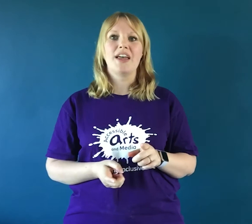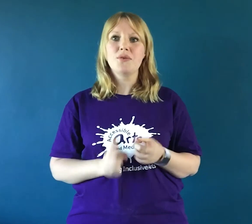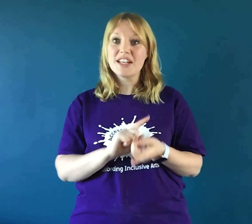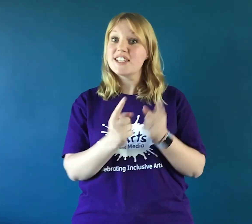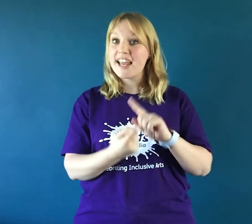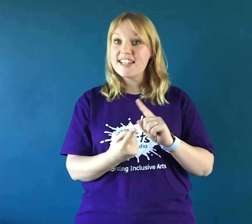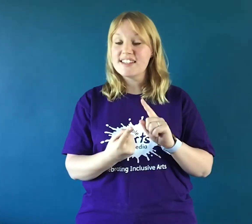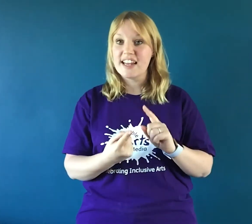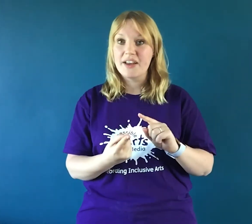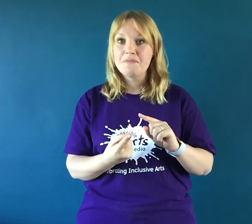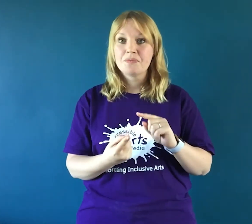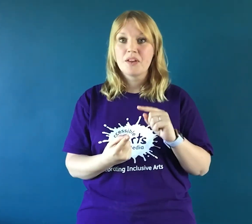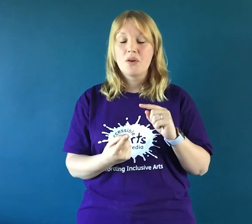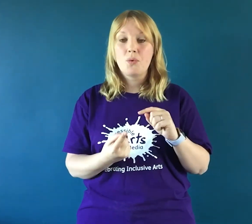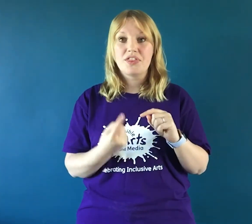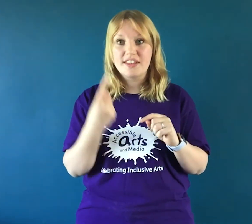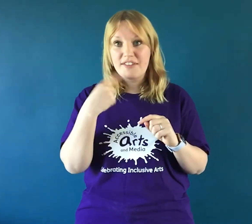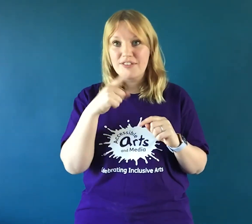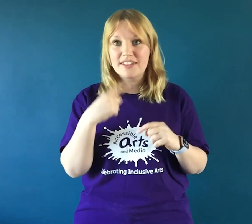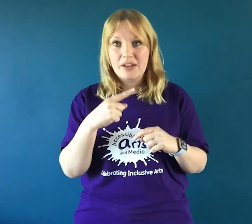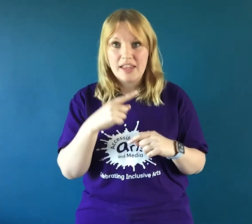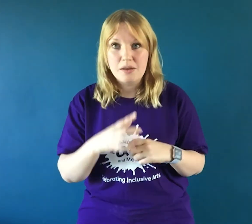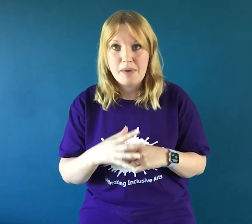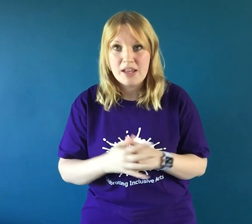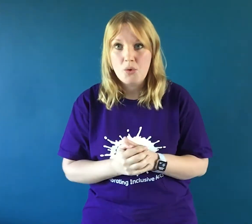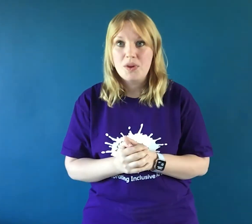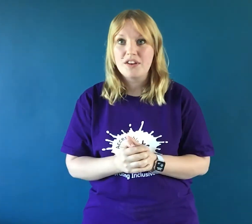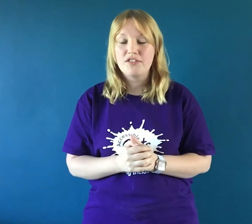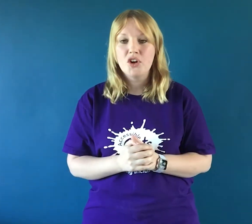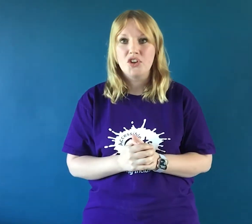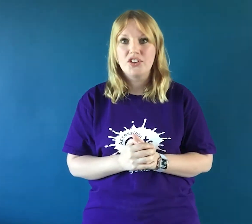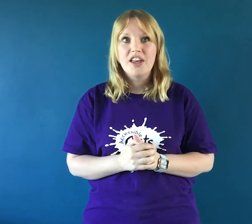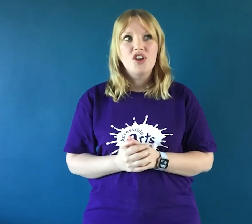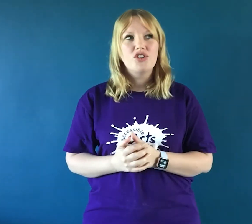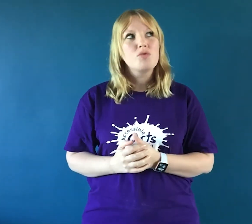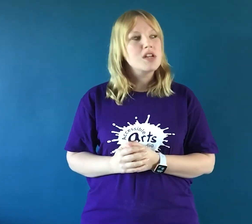that, you can change it with the different sound that you make with your voice. So, shall